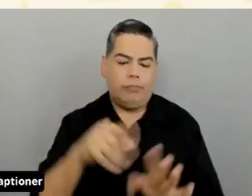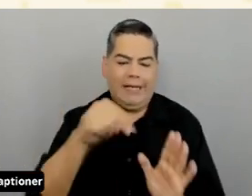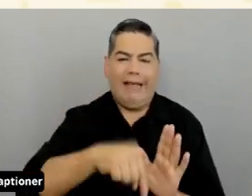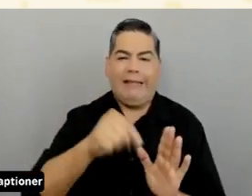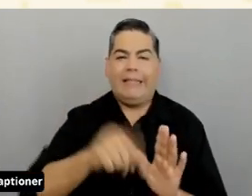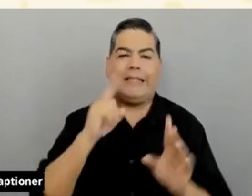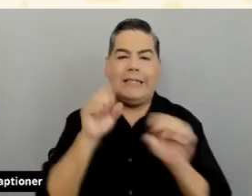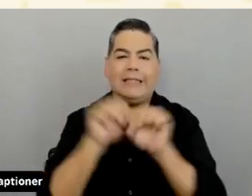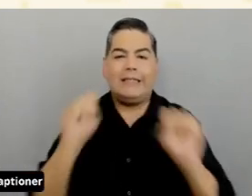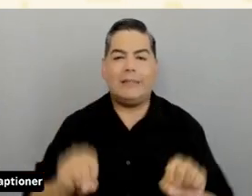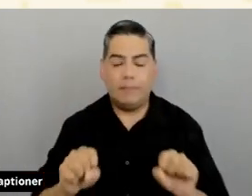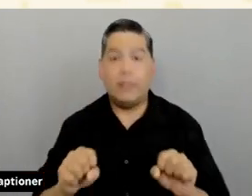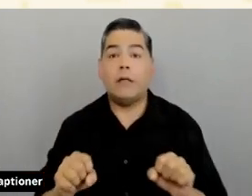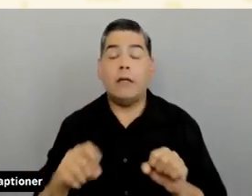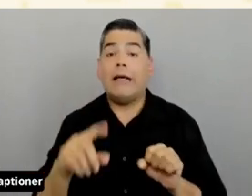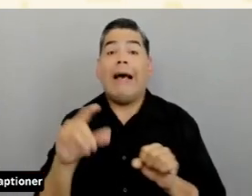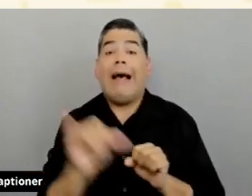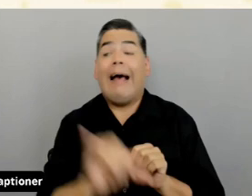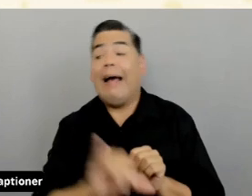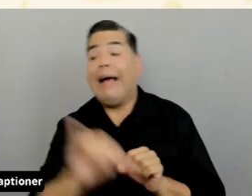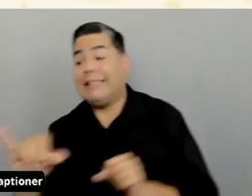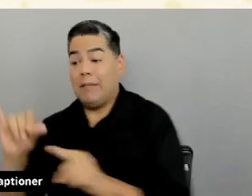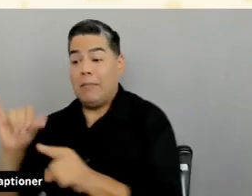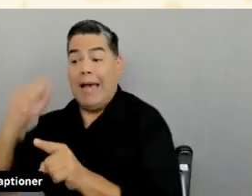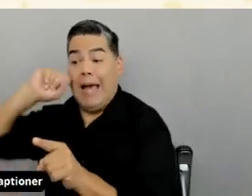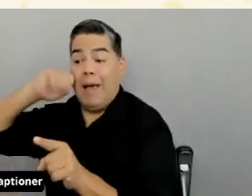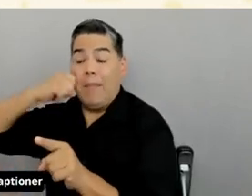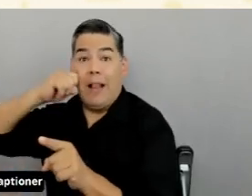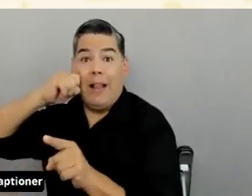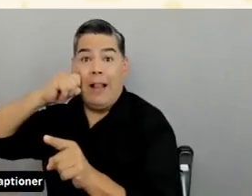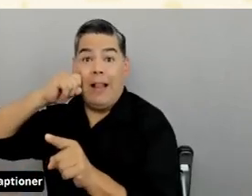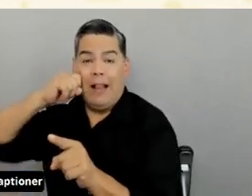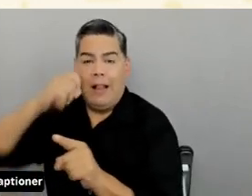Same case with Apple devices, Voiceover.